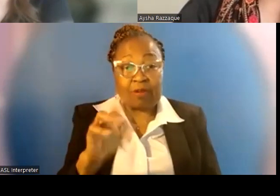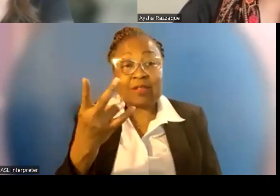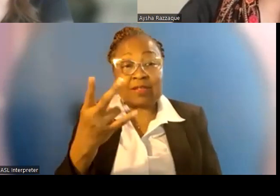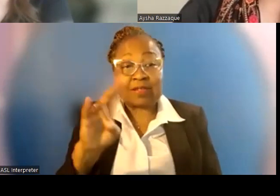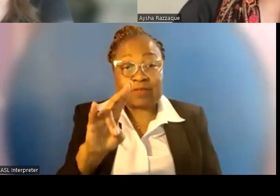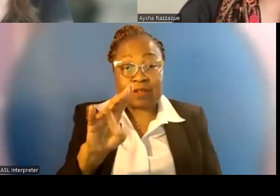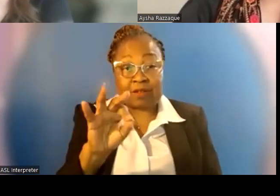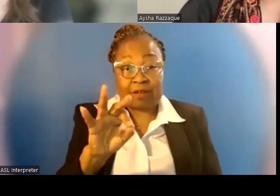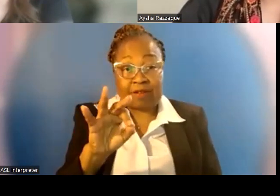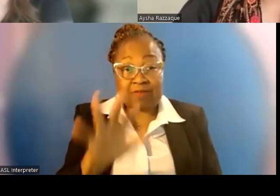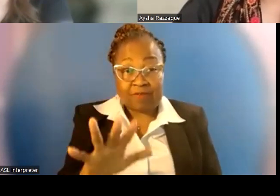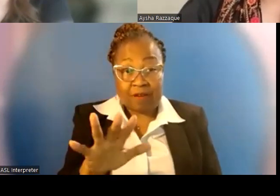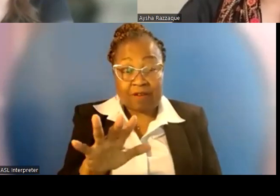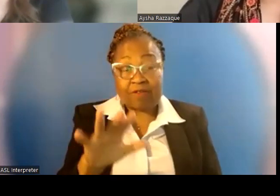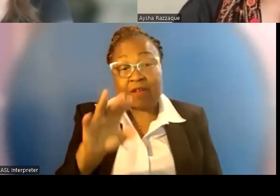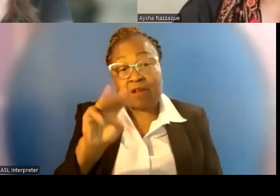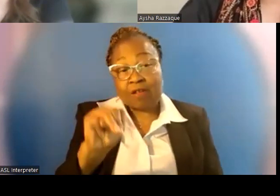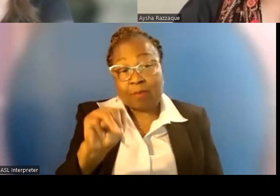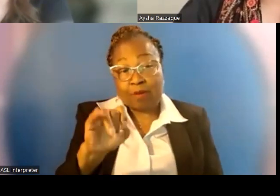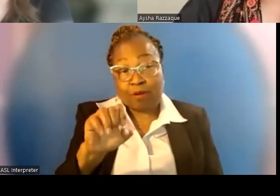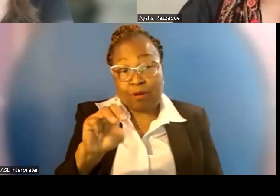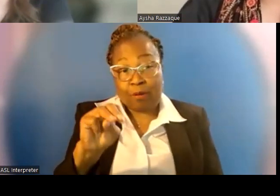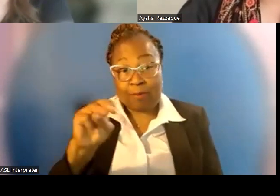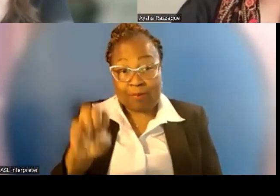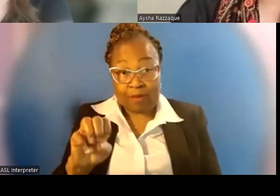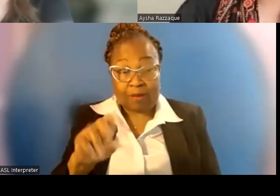The Miami people whose name our university carries